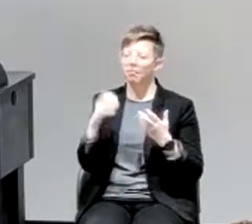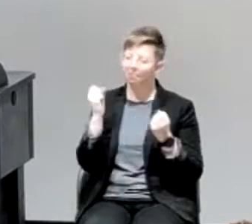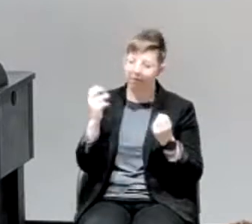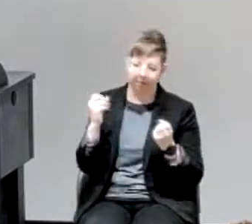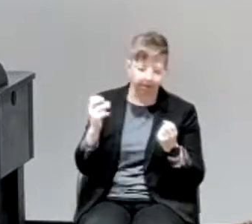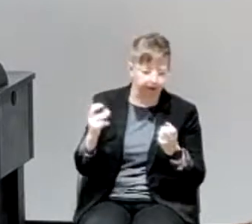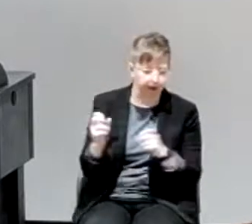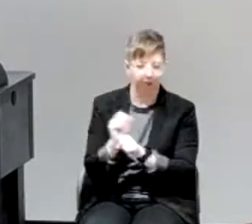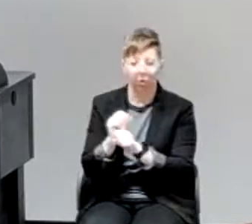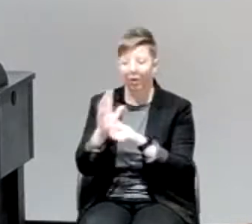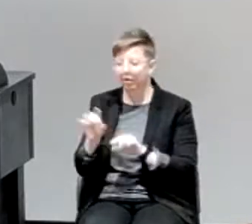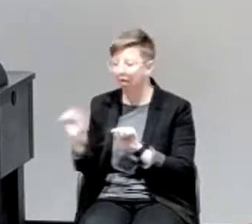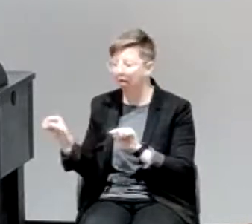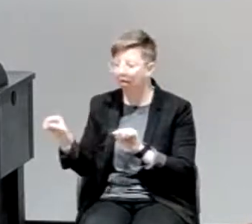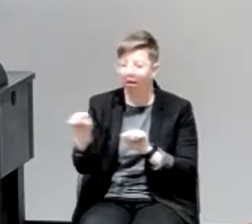I am not above being pathetic.